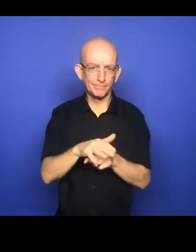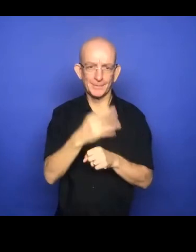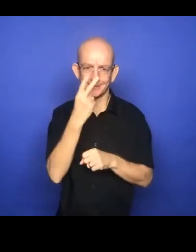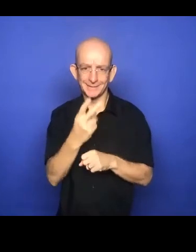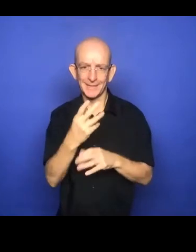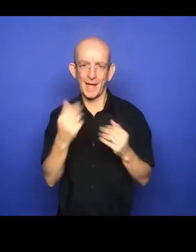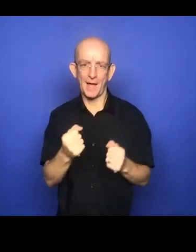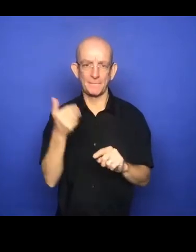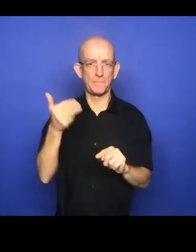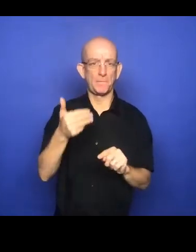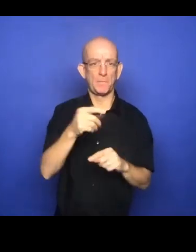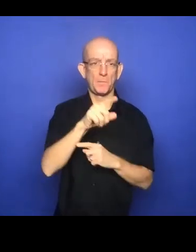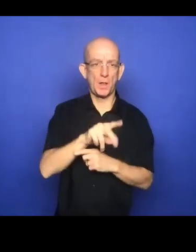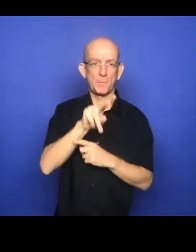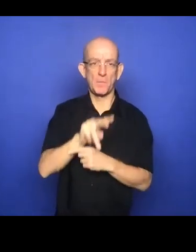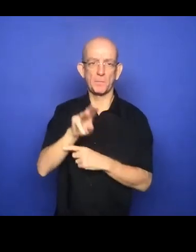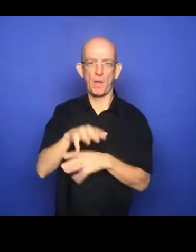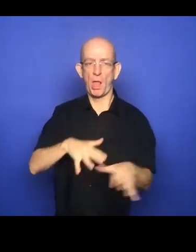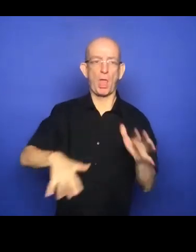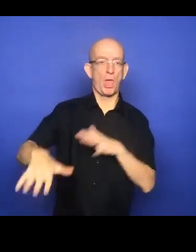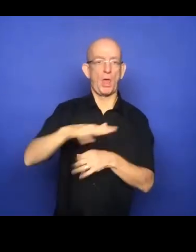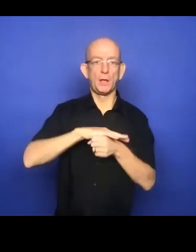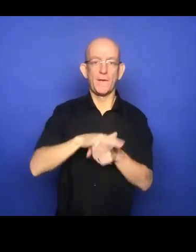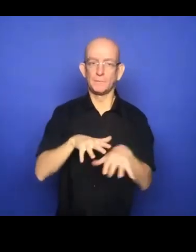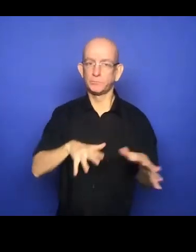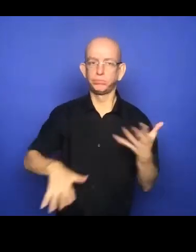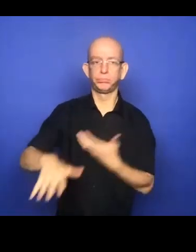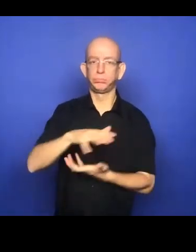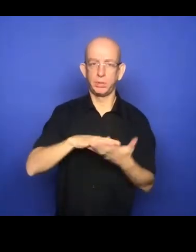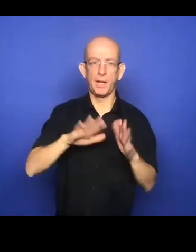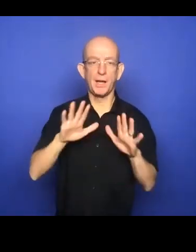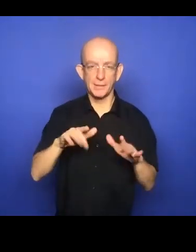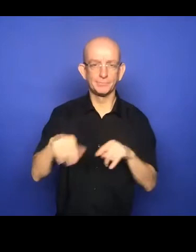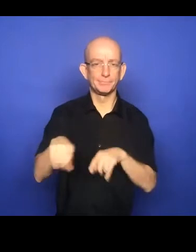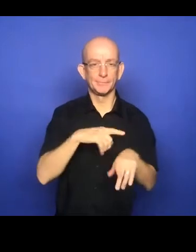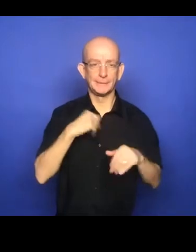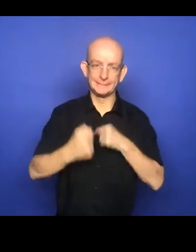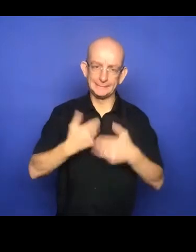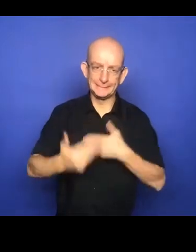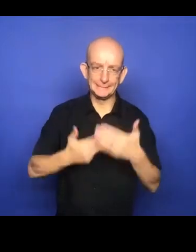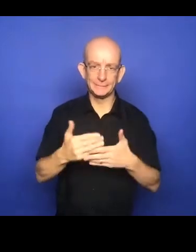were part of the response system/fully and meaningfully engaged in processes we noted huge gaps in the areas of data disaggregation. Rapid surveys that were carried out to determine the socioeconomic impacts of COVID19 on